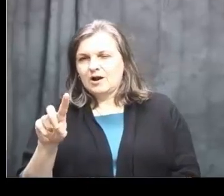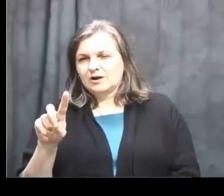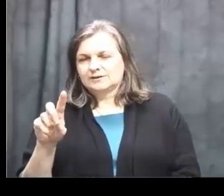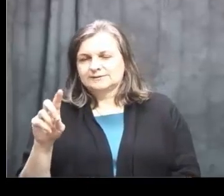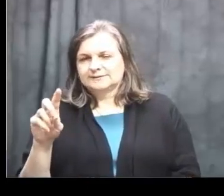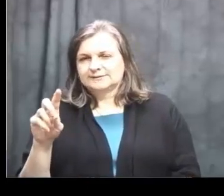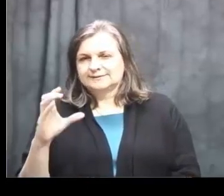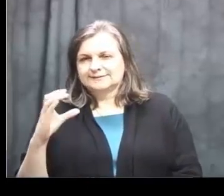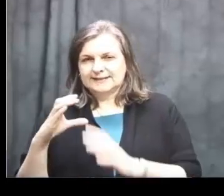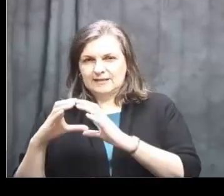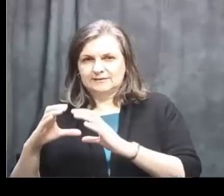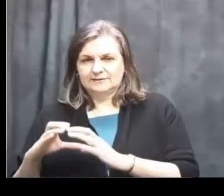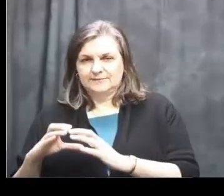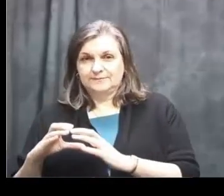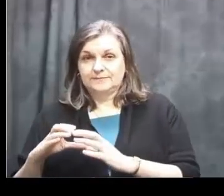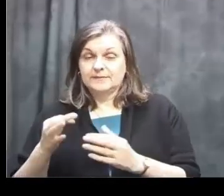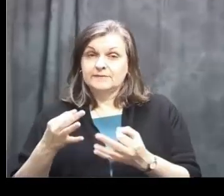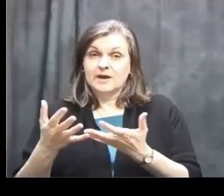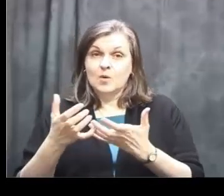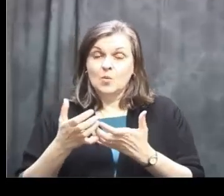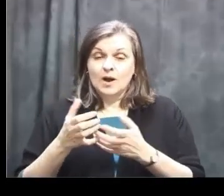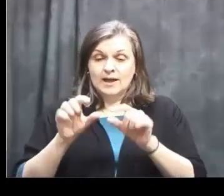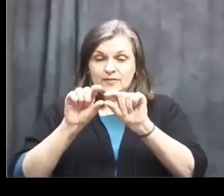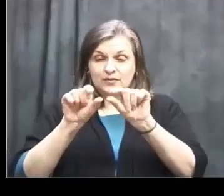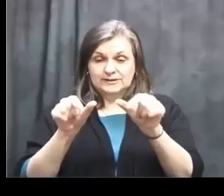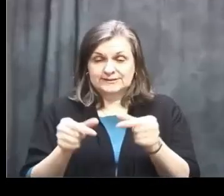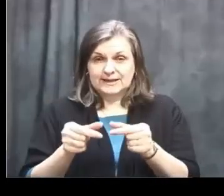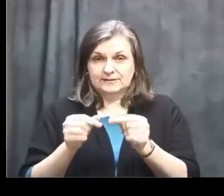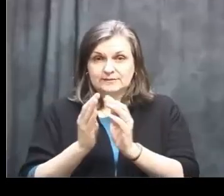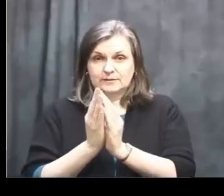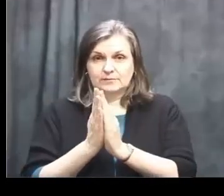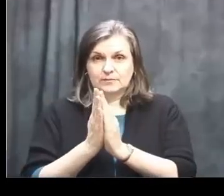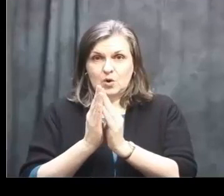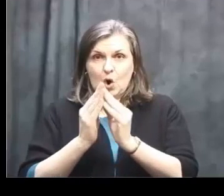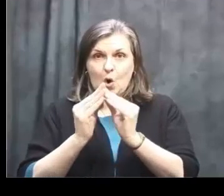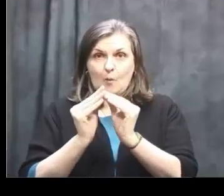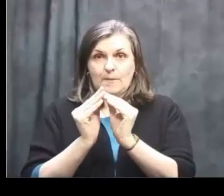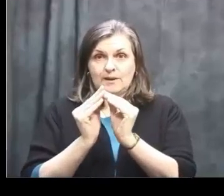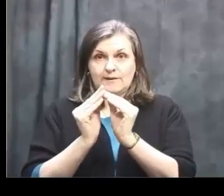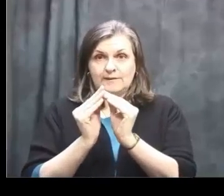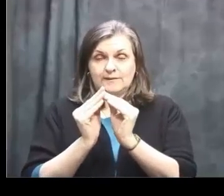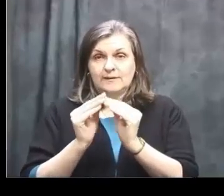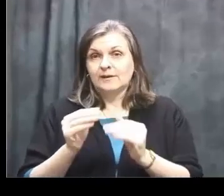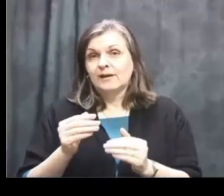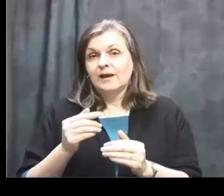now if I wanna get my guard cells to actually allow the tomas to open I'm going to actively